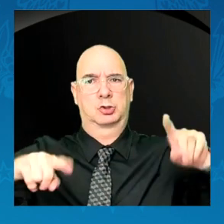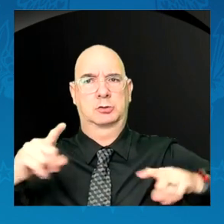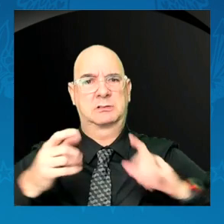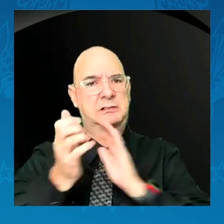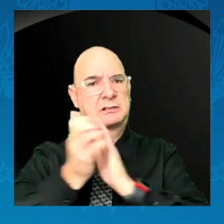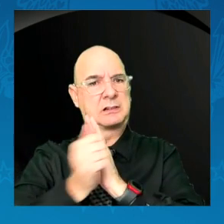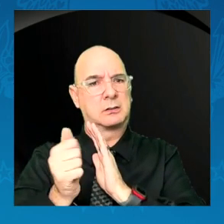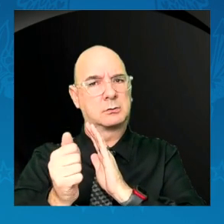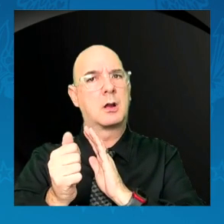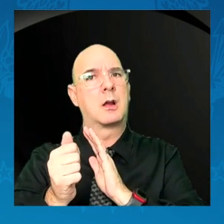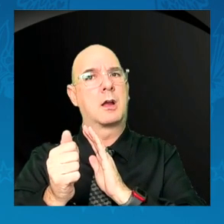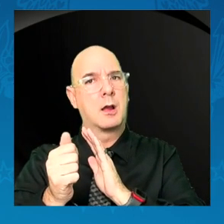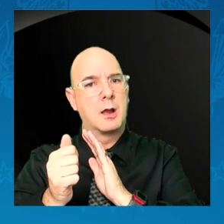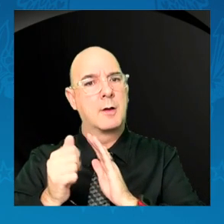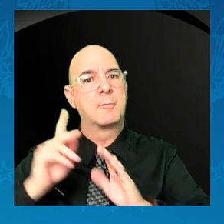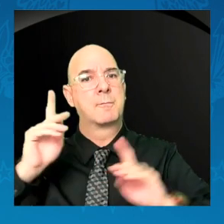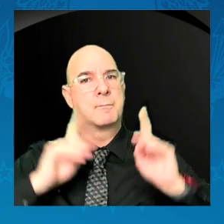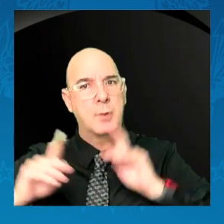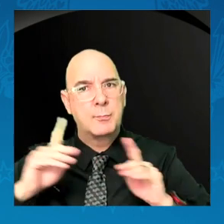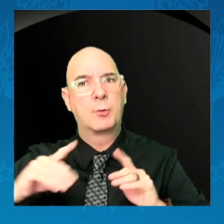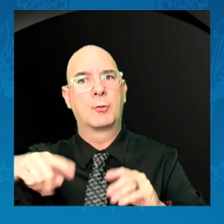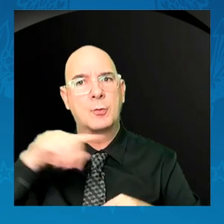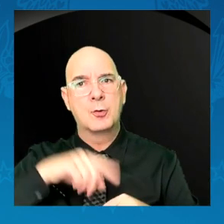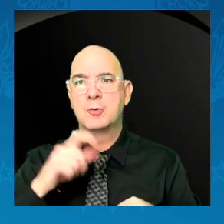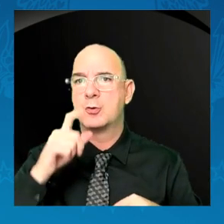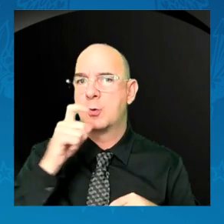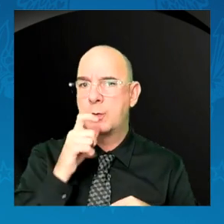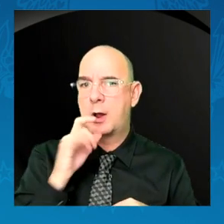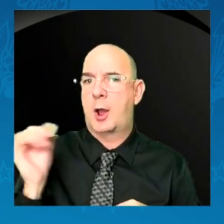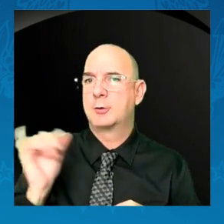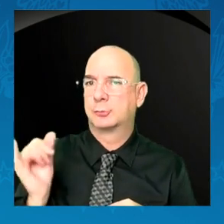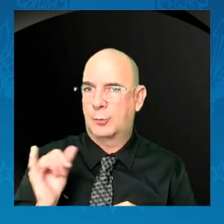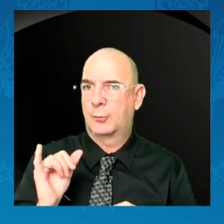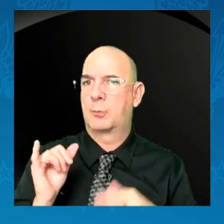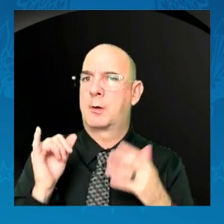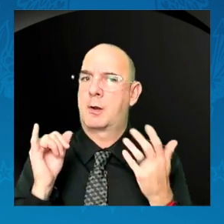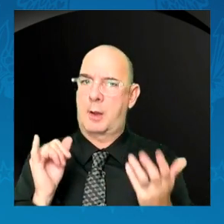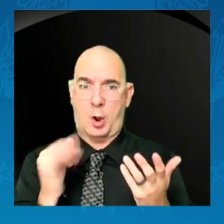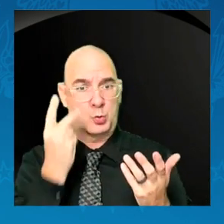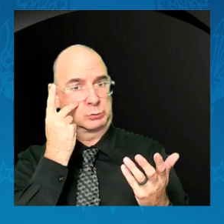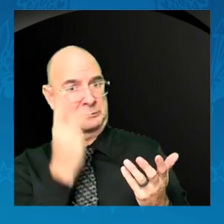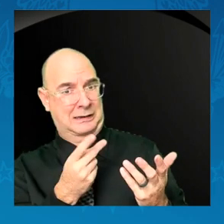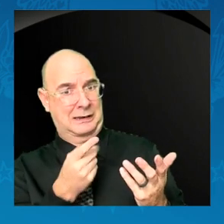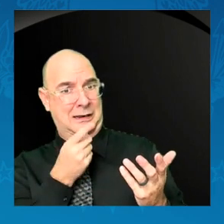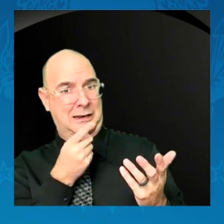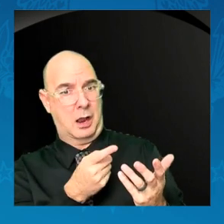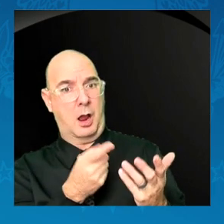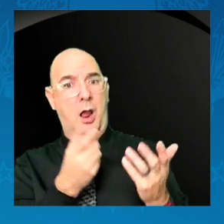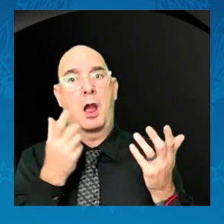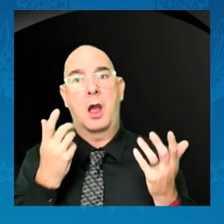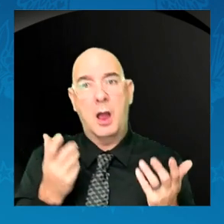that that can also see a pathway in their career for growth and for sustainability. Can you talk a bit about that?